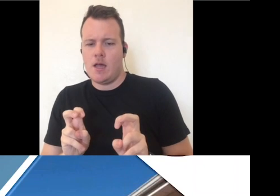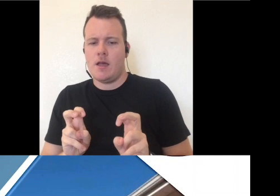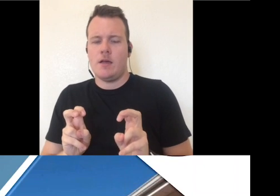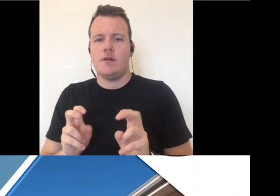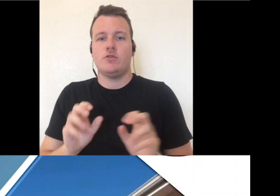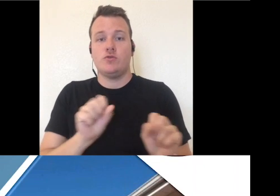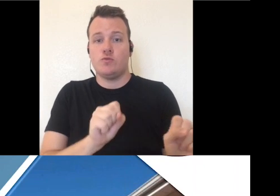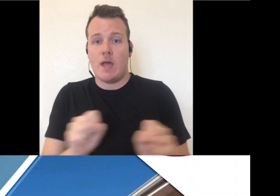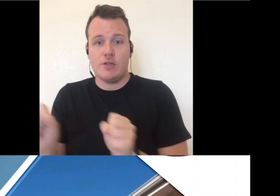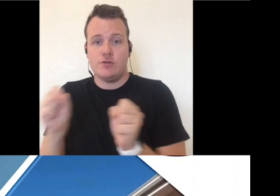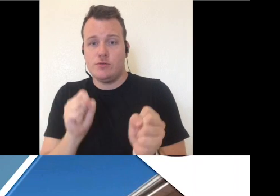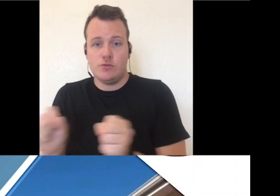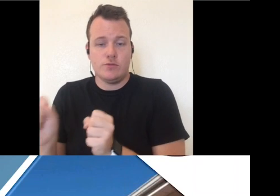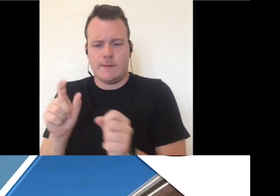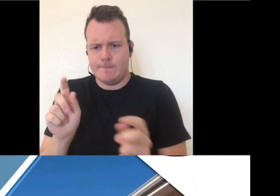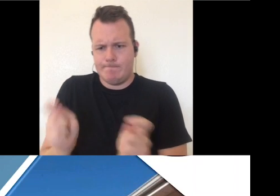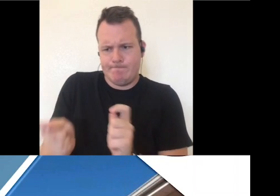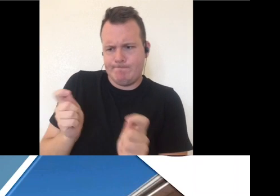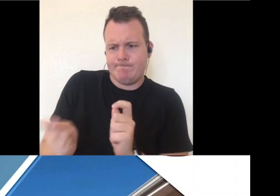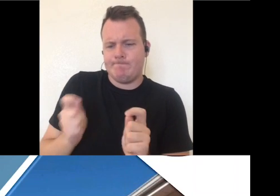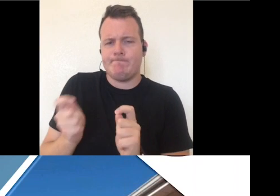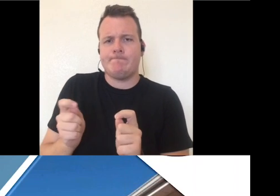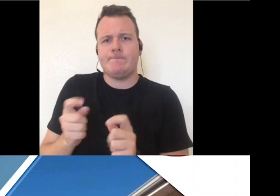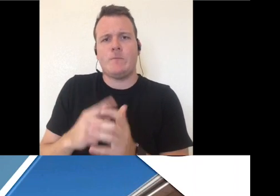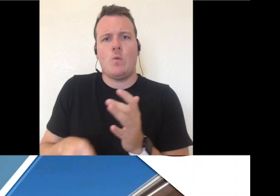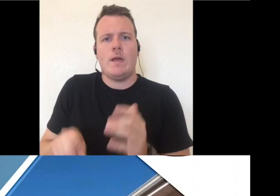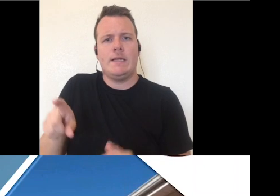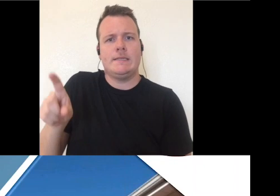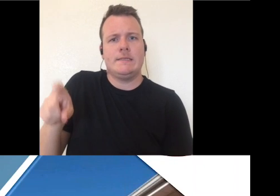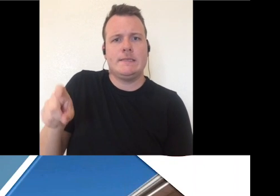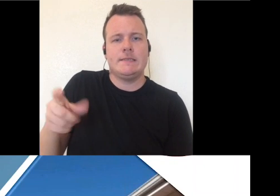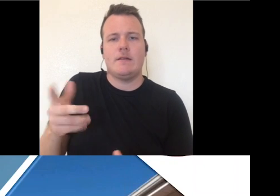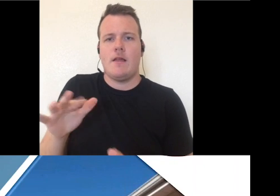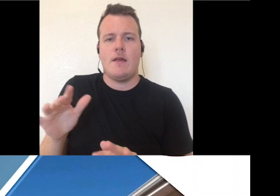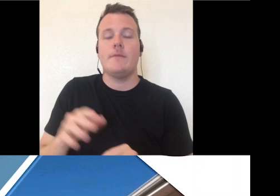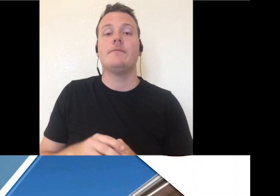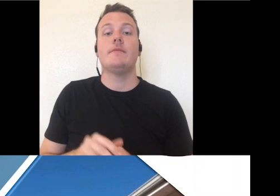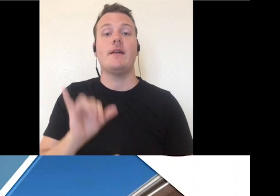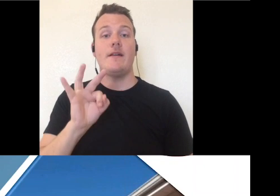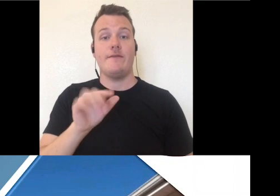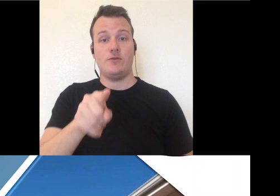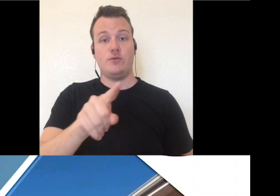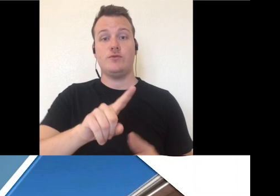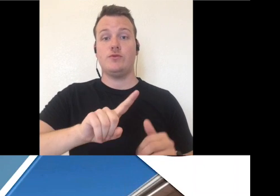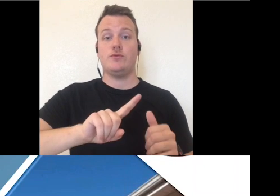strategies as necessary and so on, but if you're beginning a practice, or you have